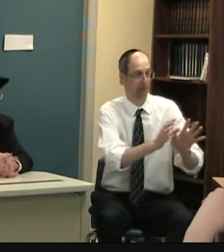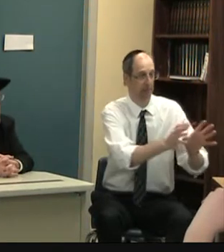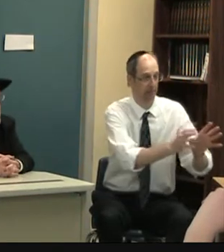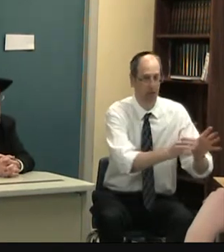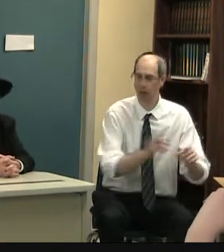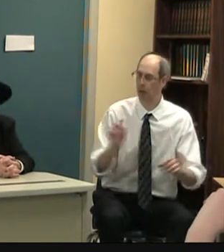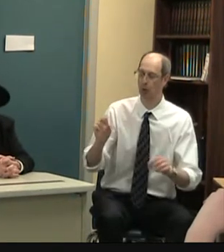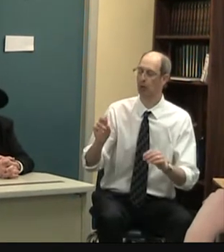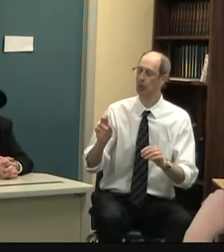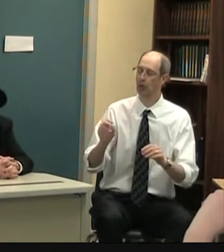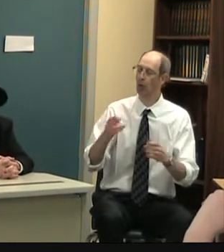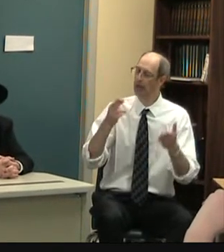of the rebus said that i